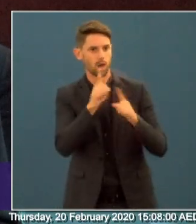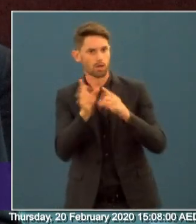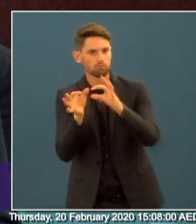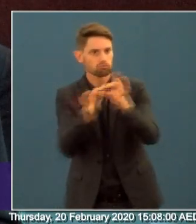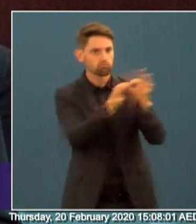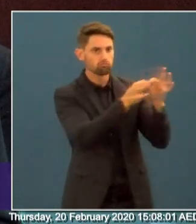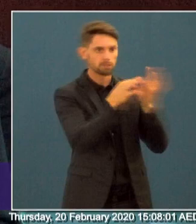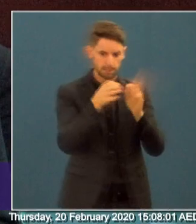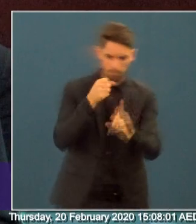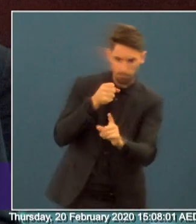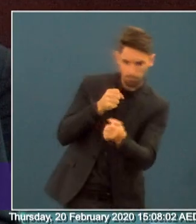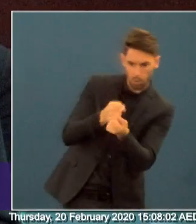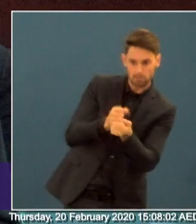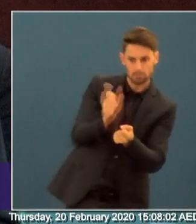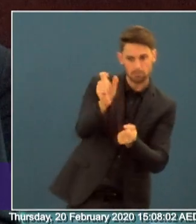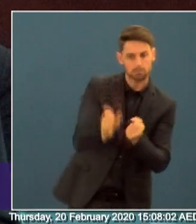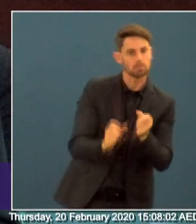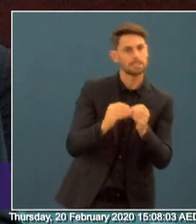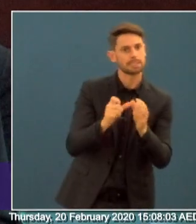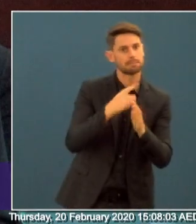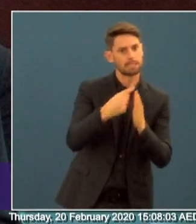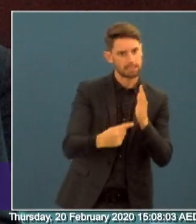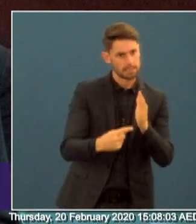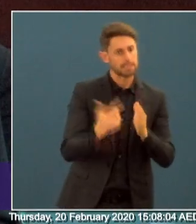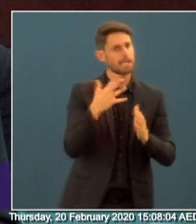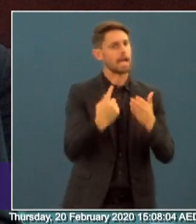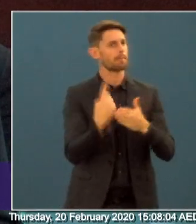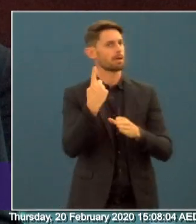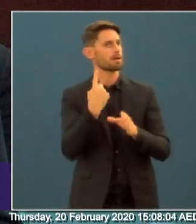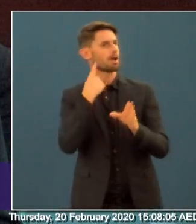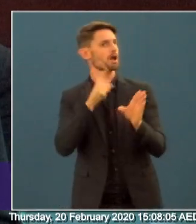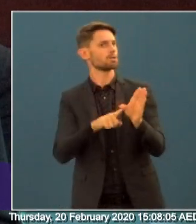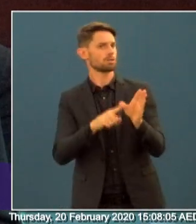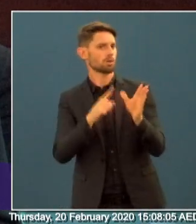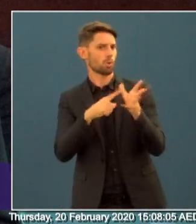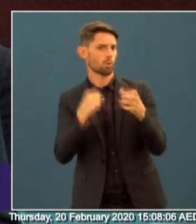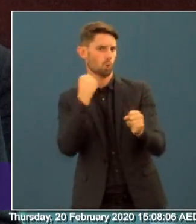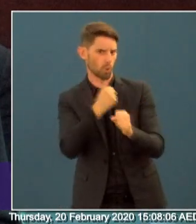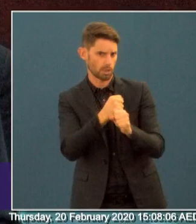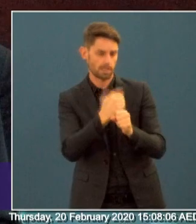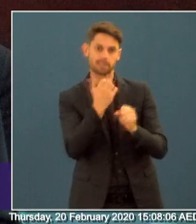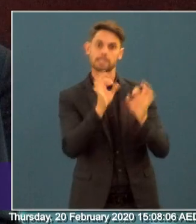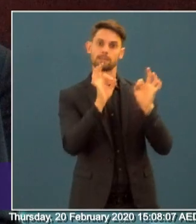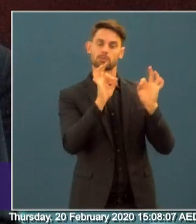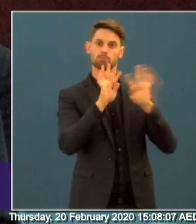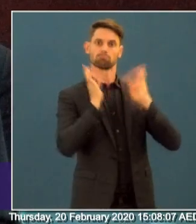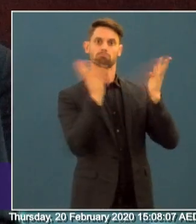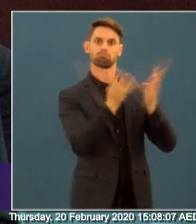which took place in August last year. DR SMALL: I did. And did you speak at the Roundtable about the importance of